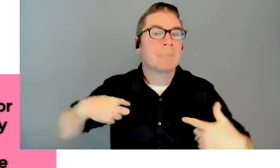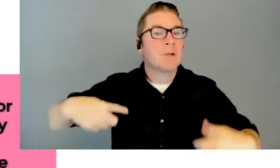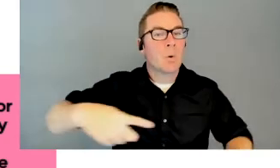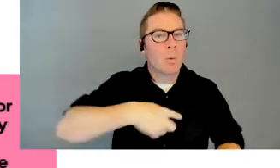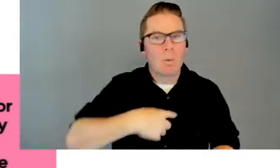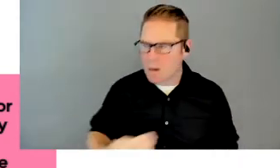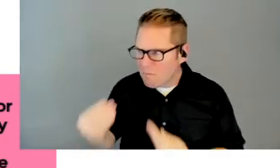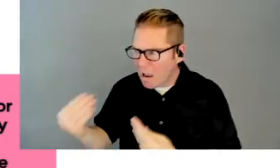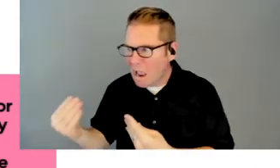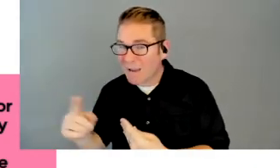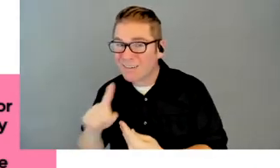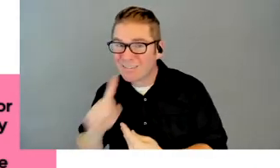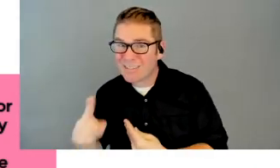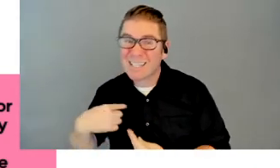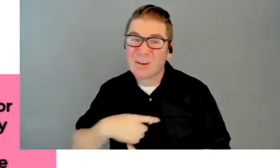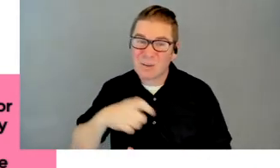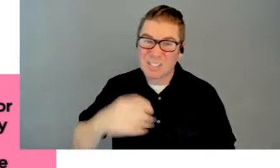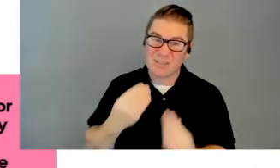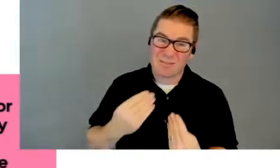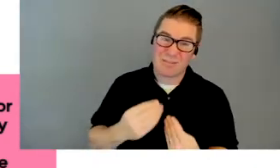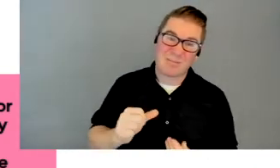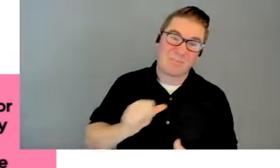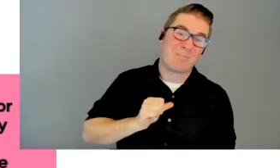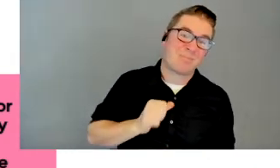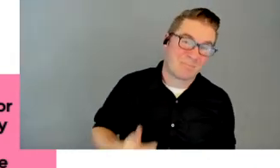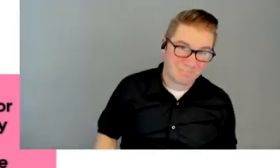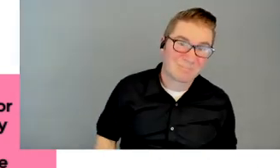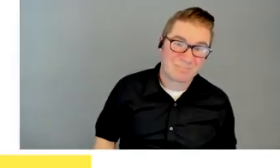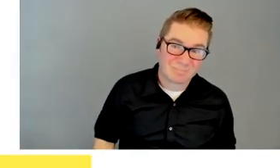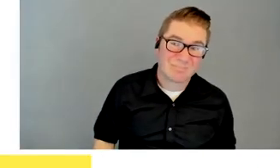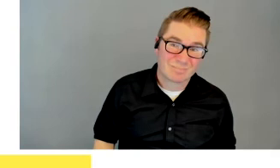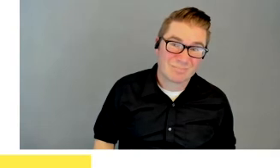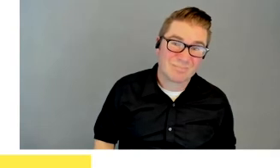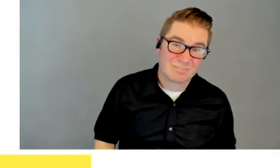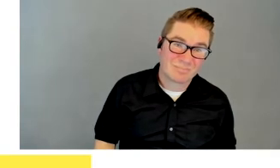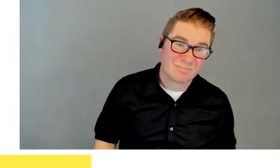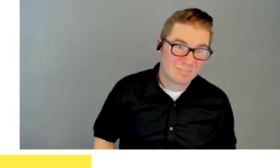we don't have as much on that. We've got some online. I'm not seeing the face to face, but